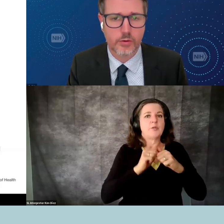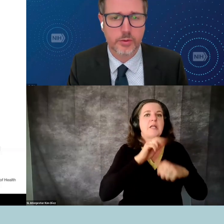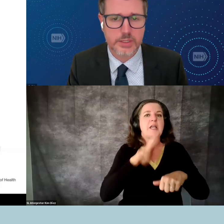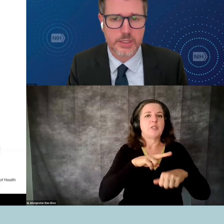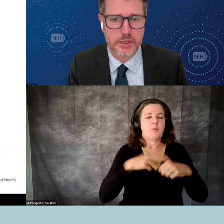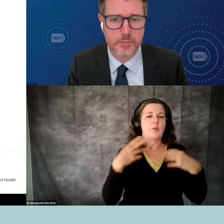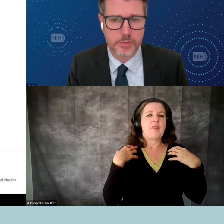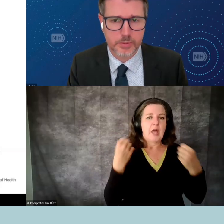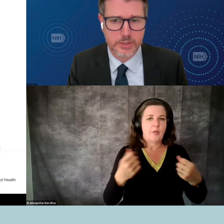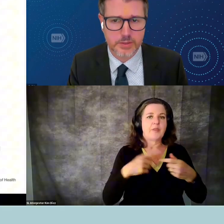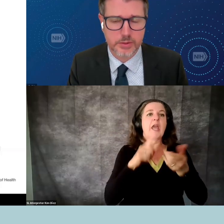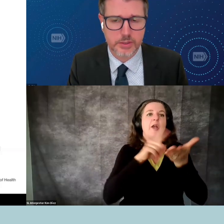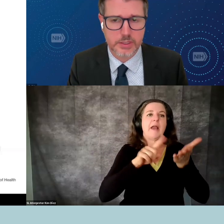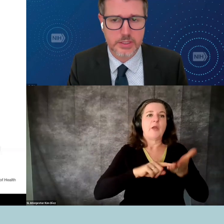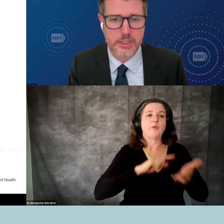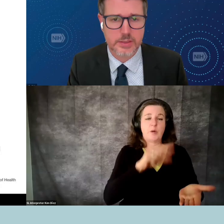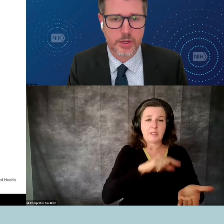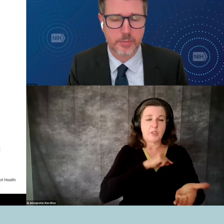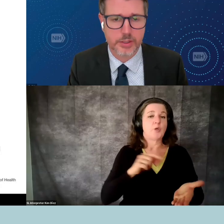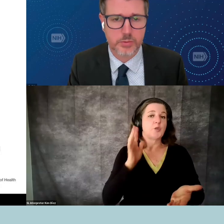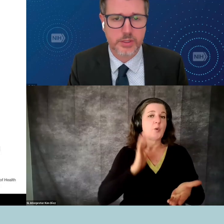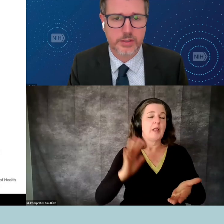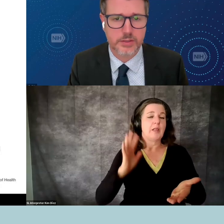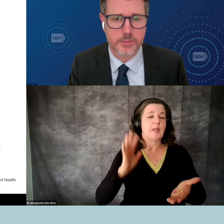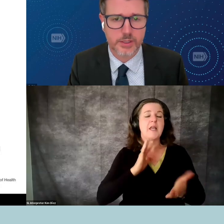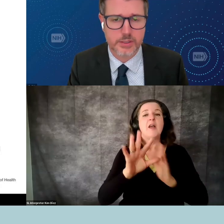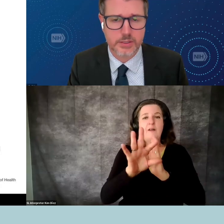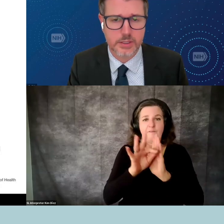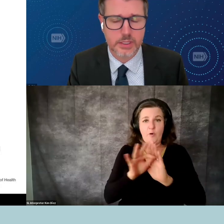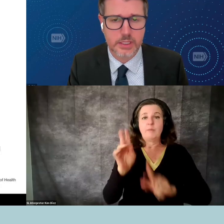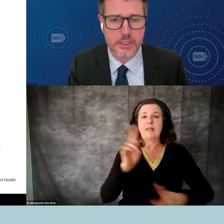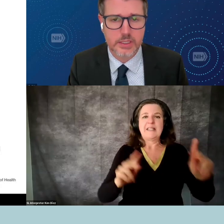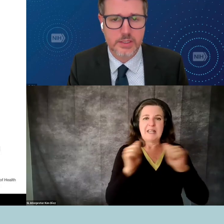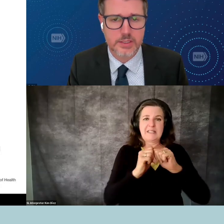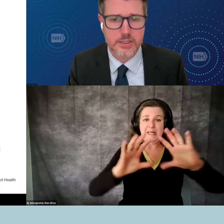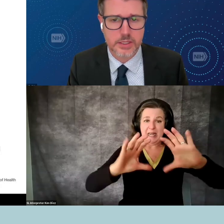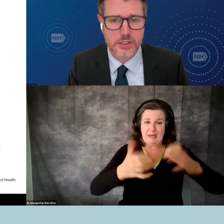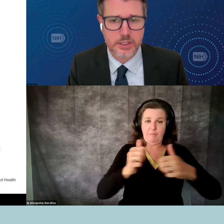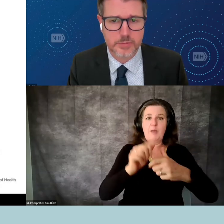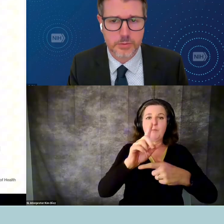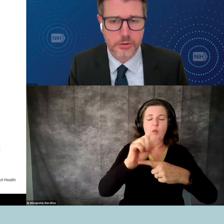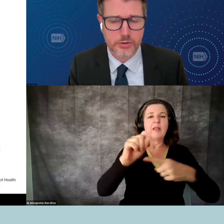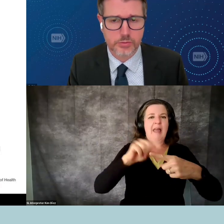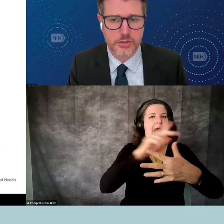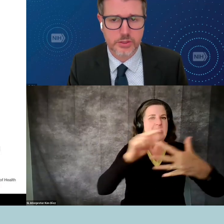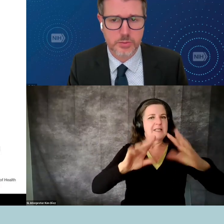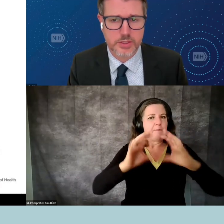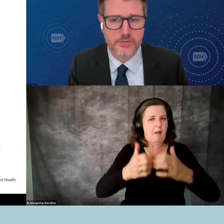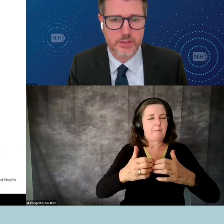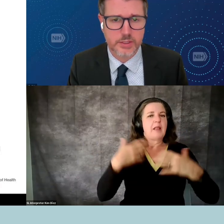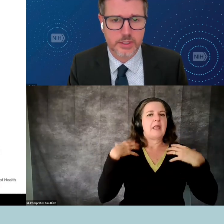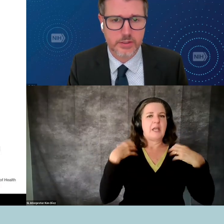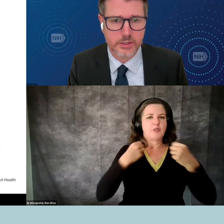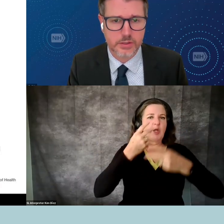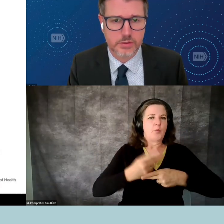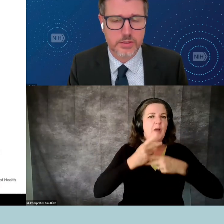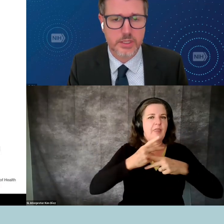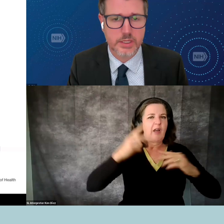formally designated people with disabilities as a population with health disparities. This designation helps to encourage research specific to the health issues